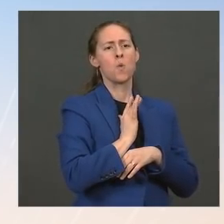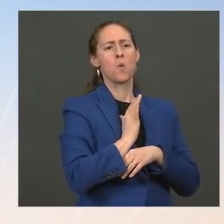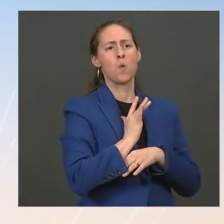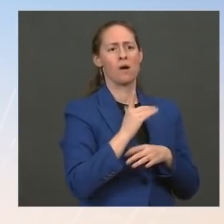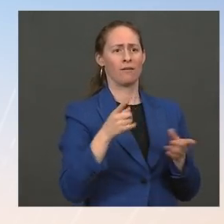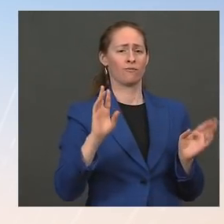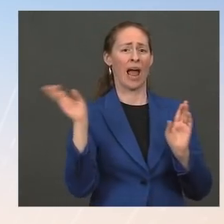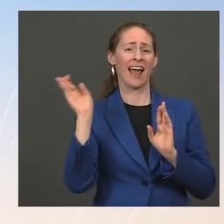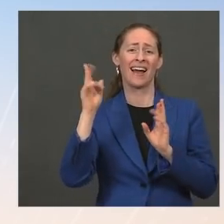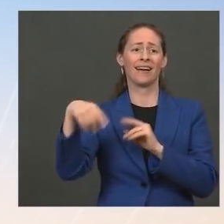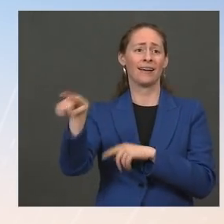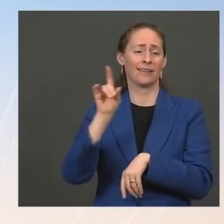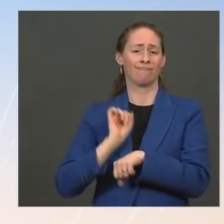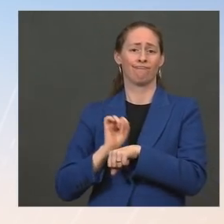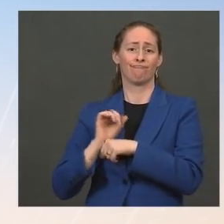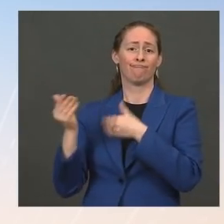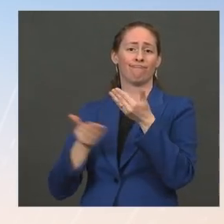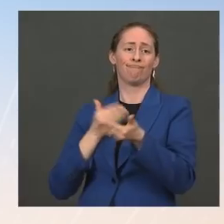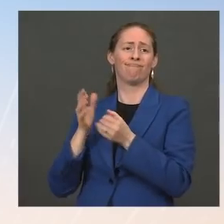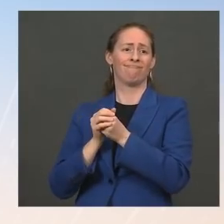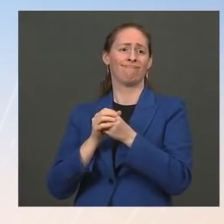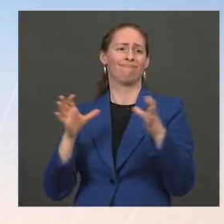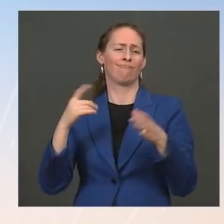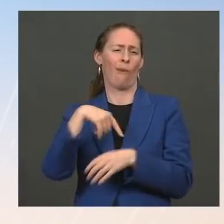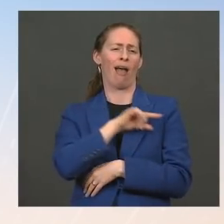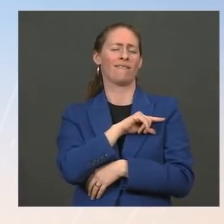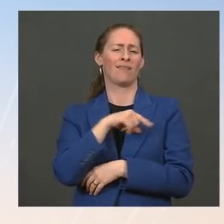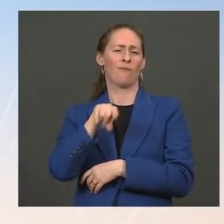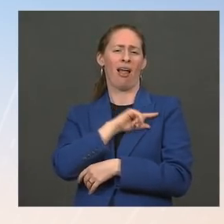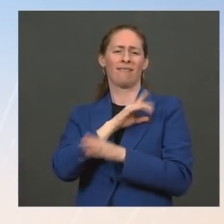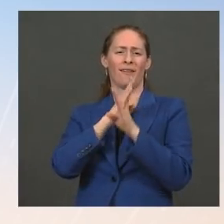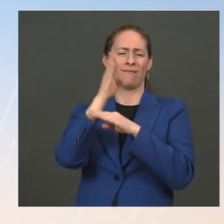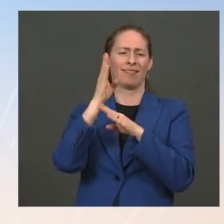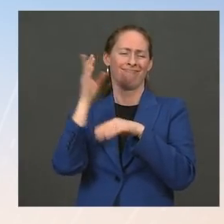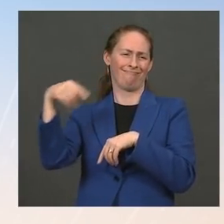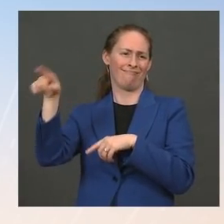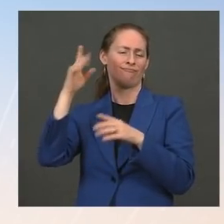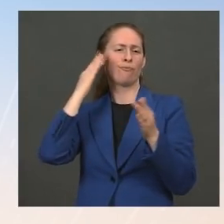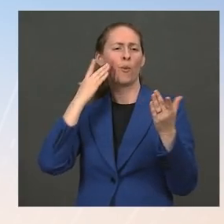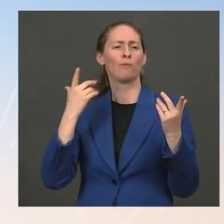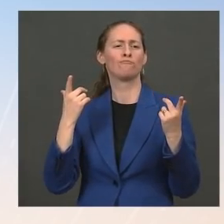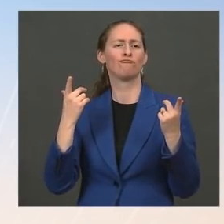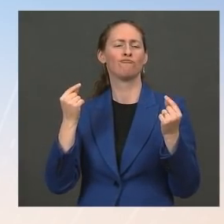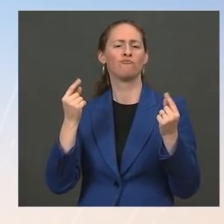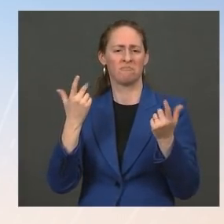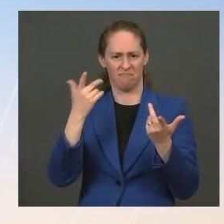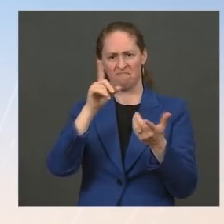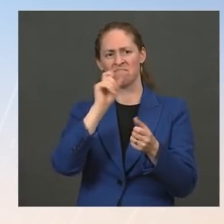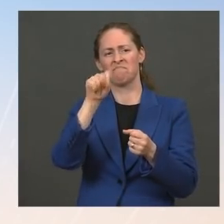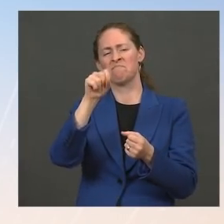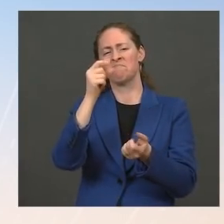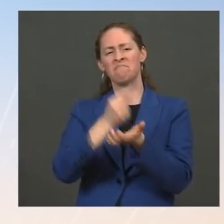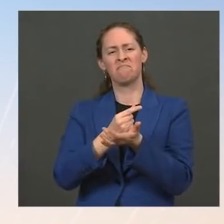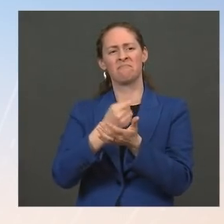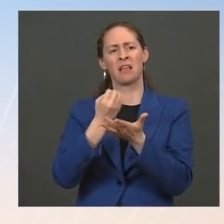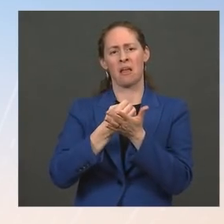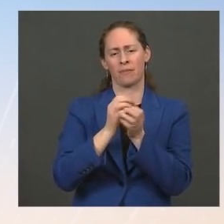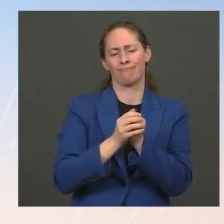and will help rebuild and transform the work- -- the workforce. After visiting the college, he will deliver remarks on how the Bipartisan Infrastructure Law